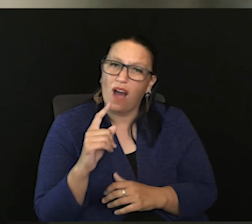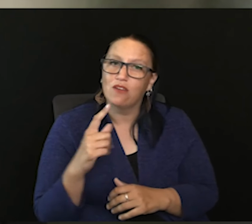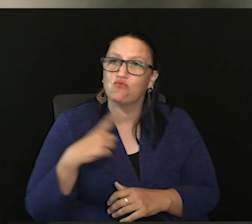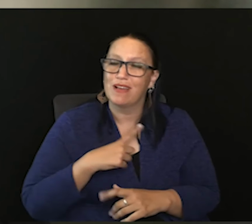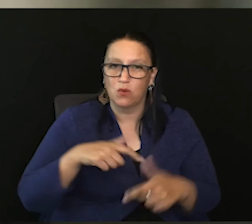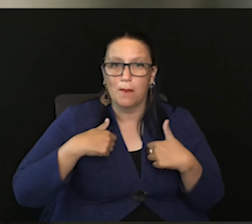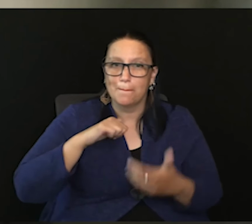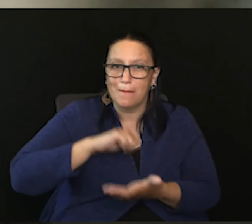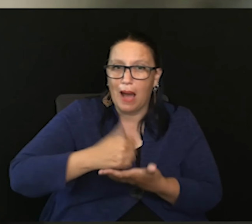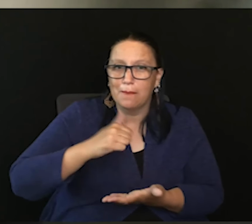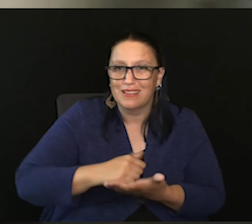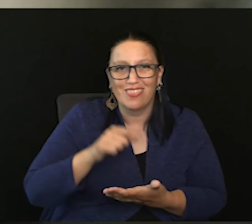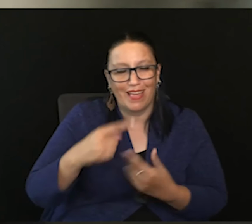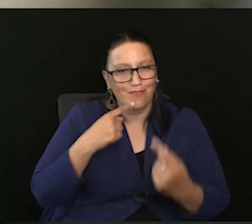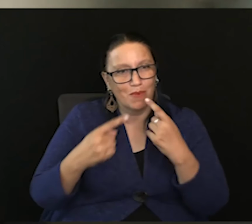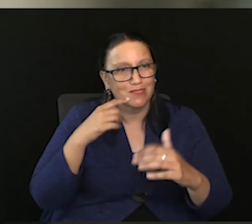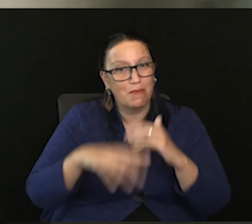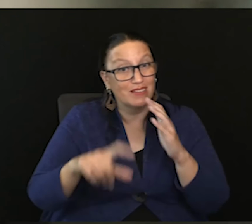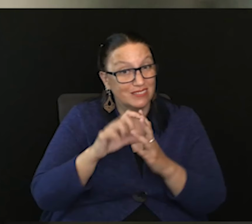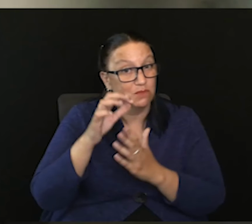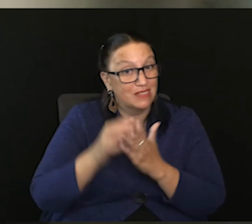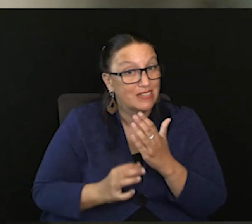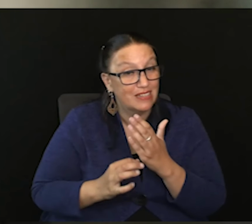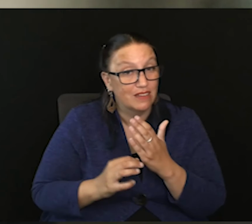we publish that data was to highlight that in